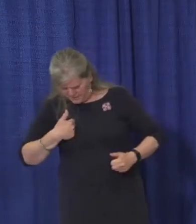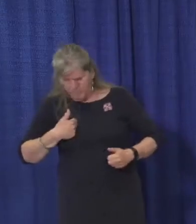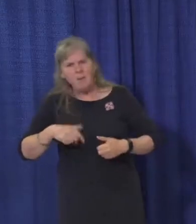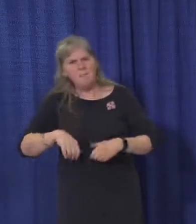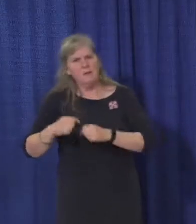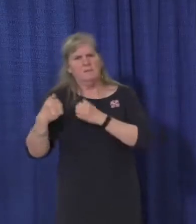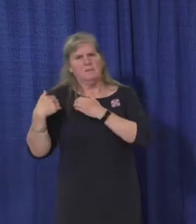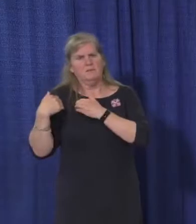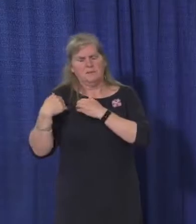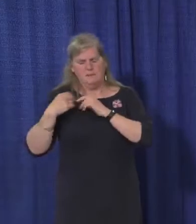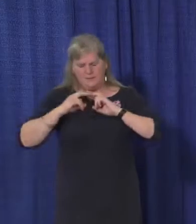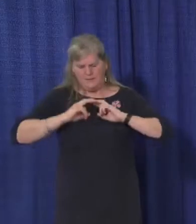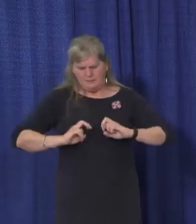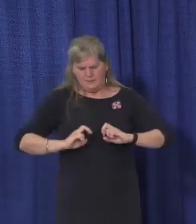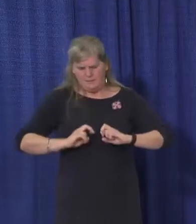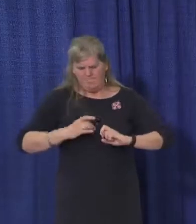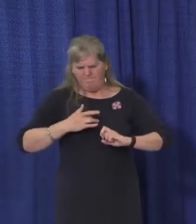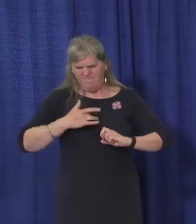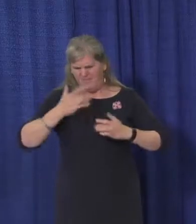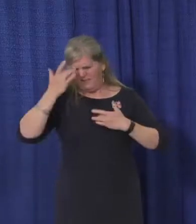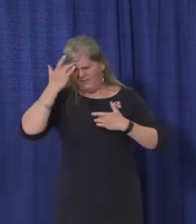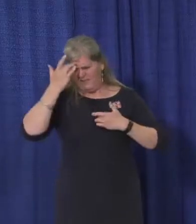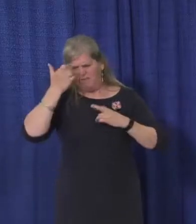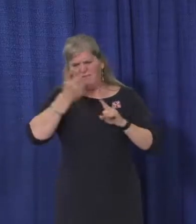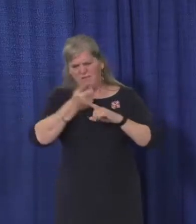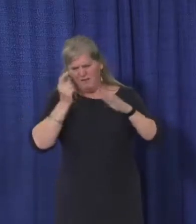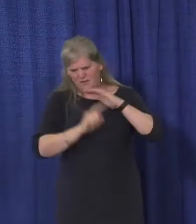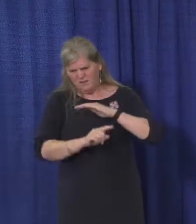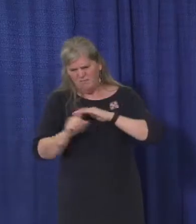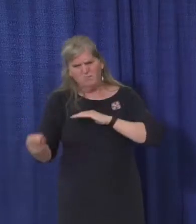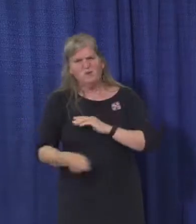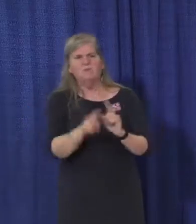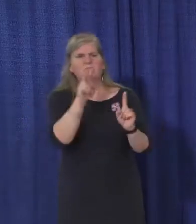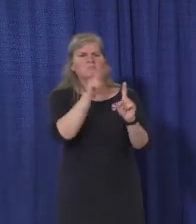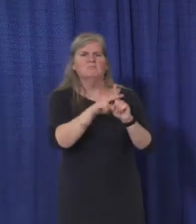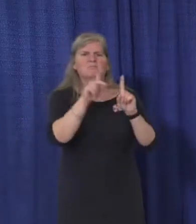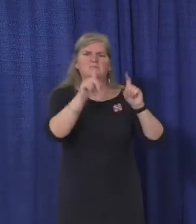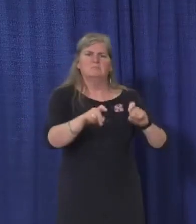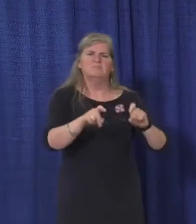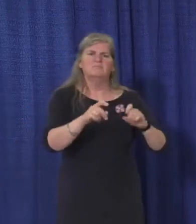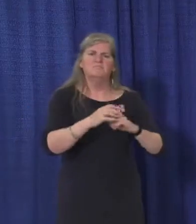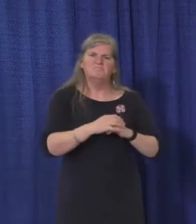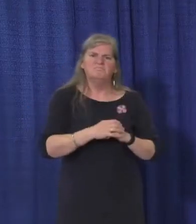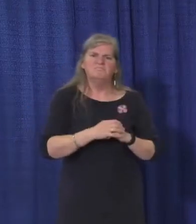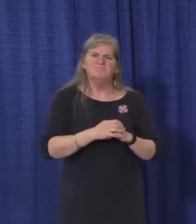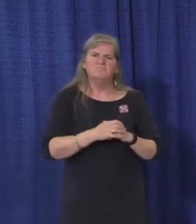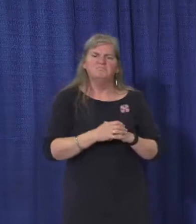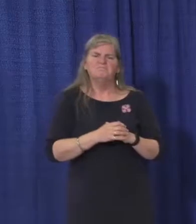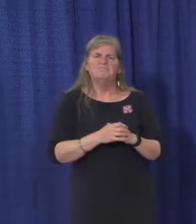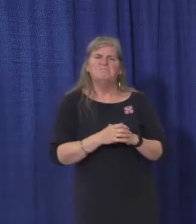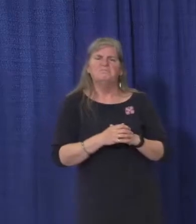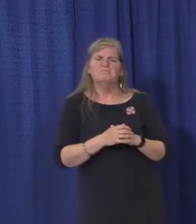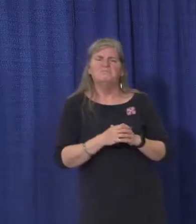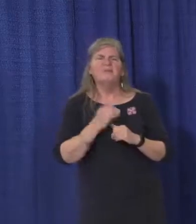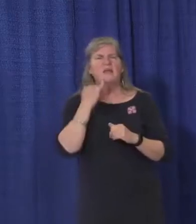responsibility seriously and make sure you self isolate promptly.